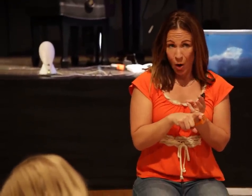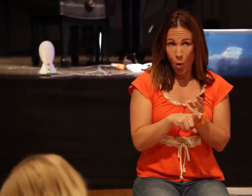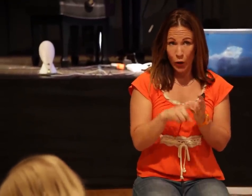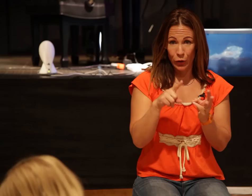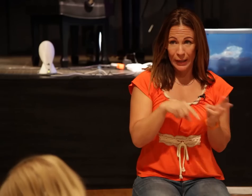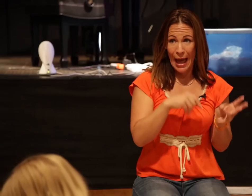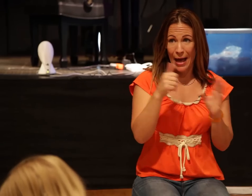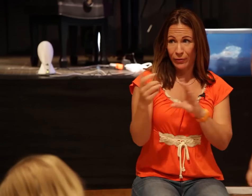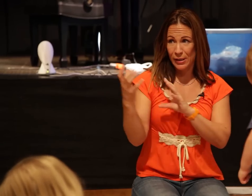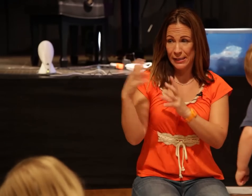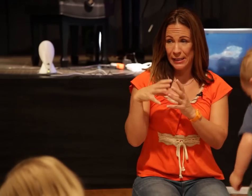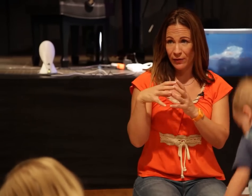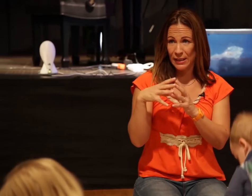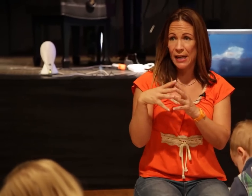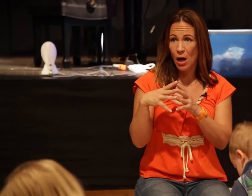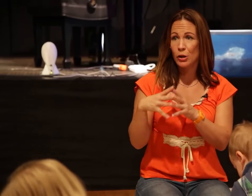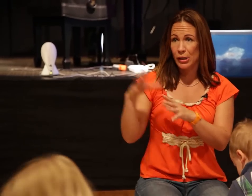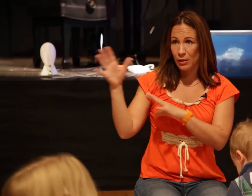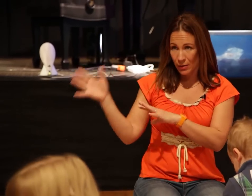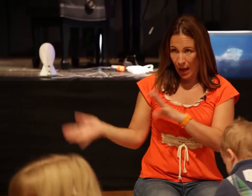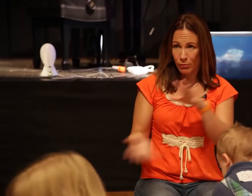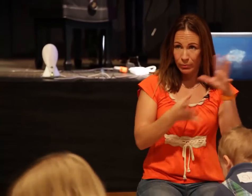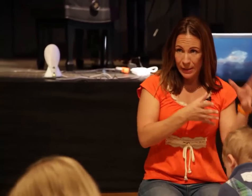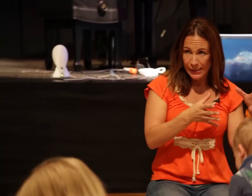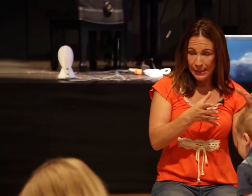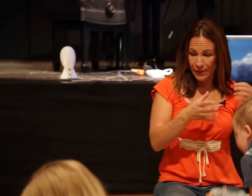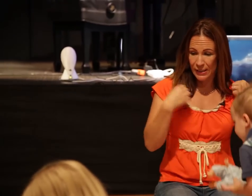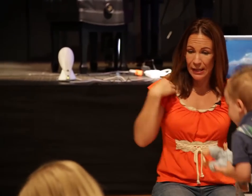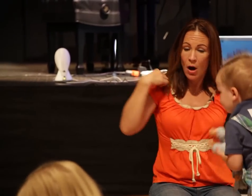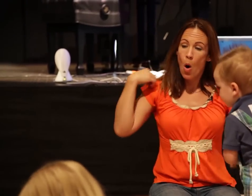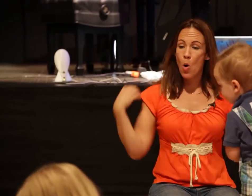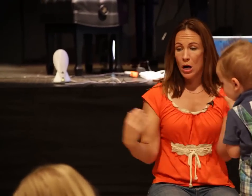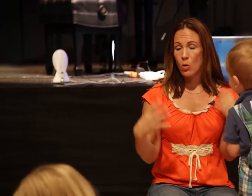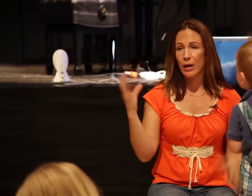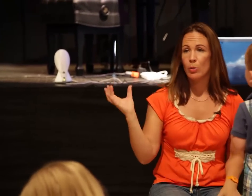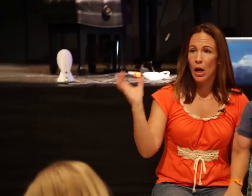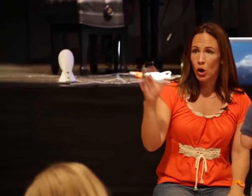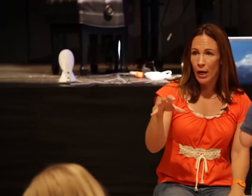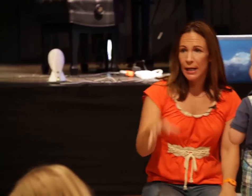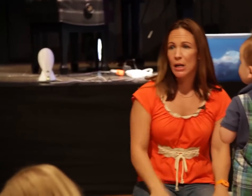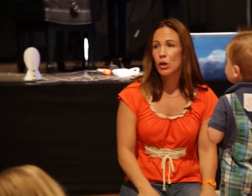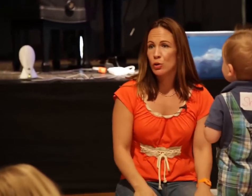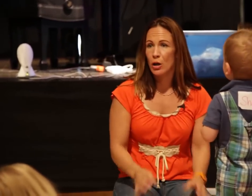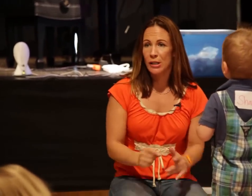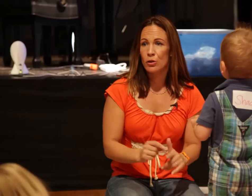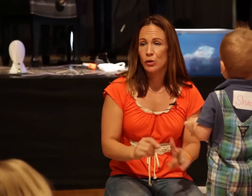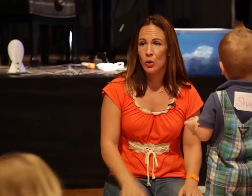or you can add for the CD/DVD $10 and that will be the CD/DVD, or we can put a credit in our digital store and